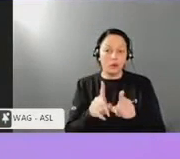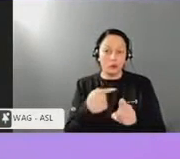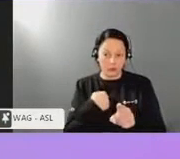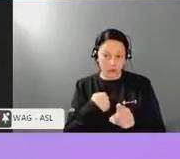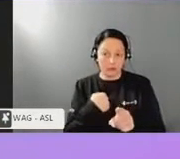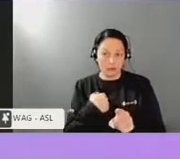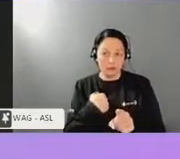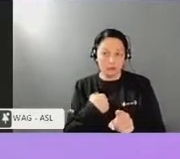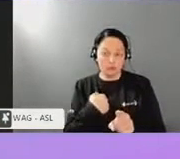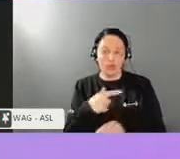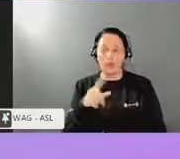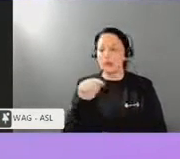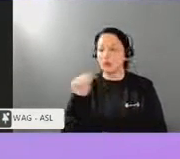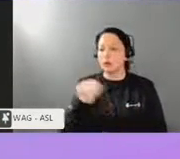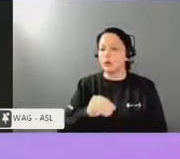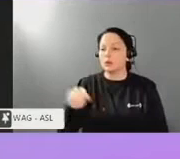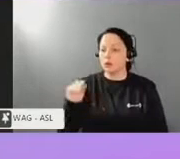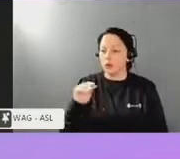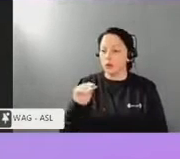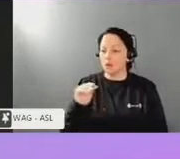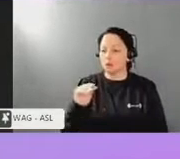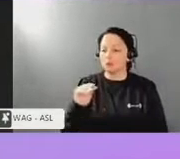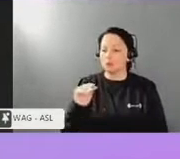in this case. If you agree